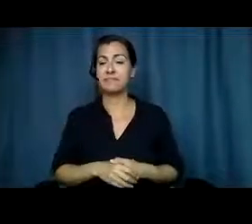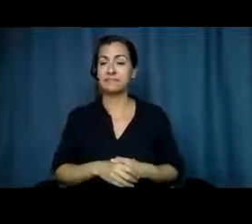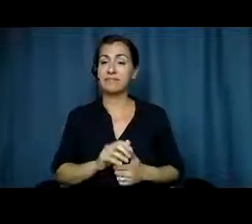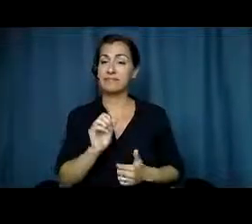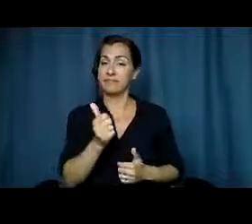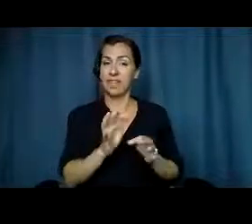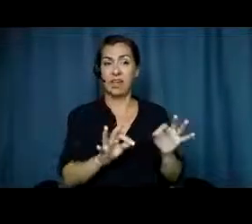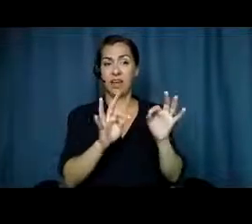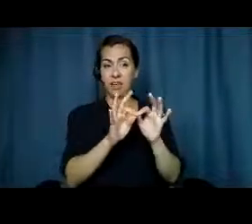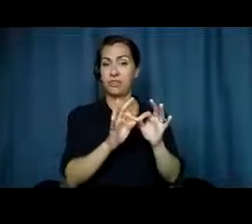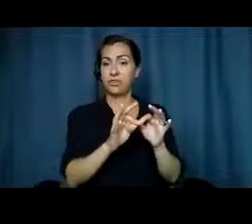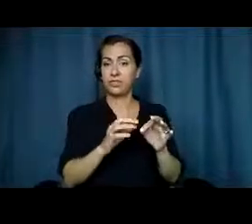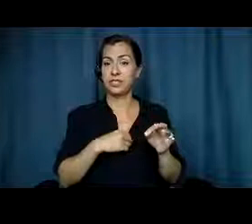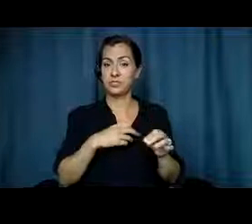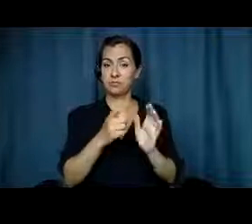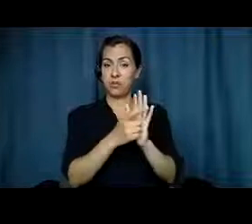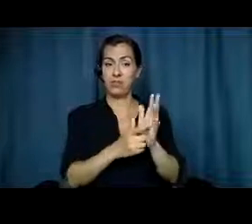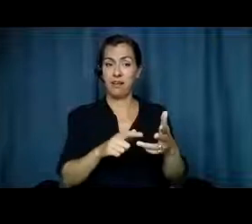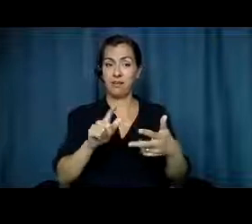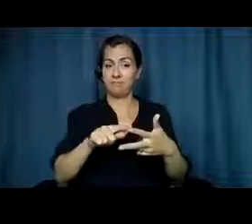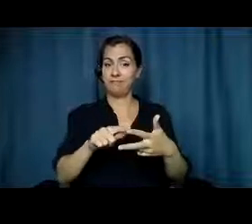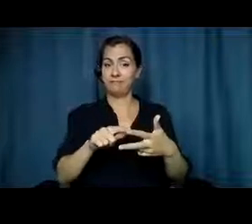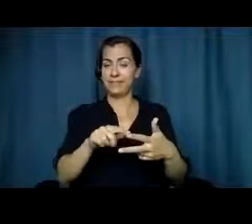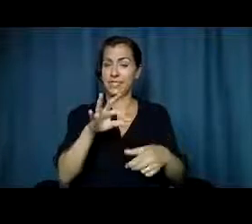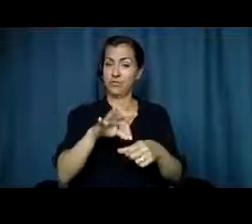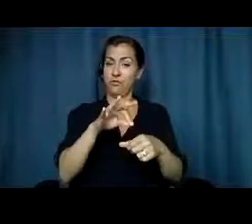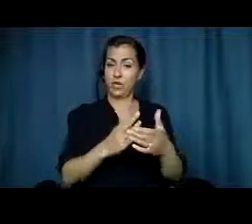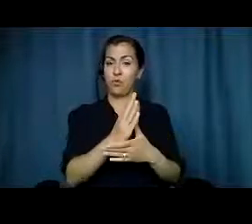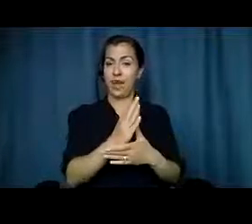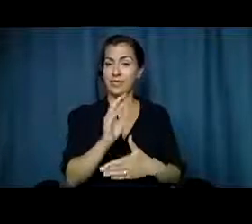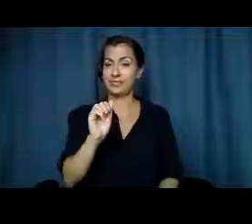cognitive disabilities are even less likely to have voted,